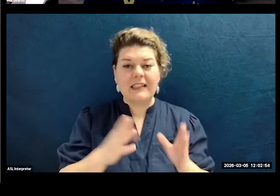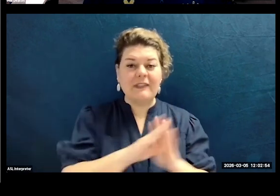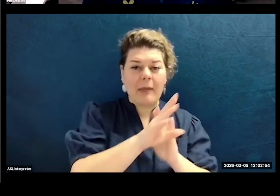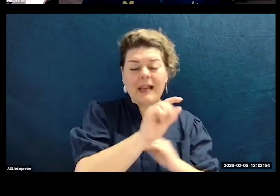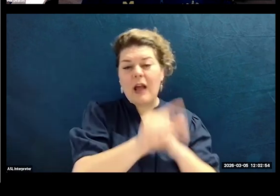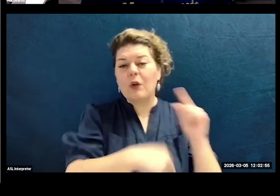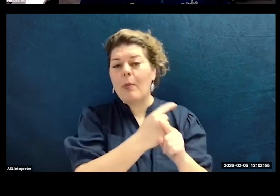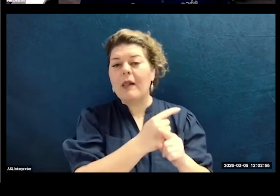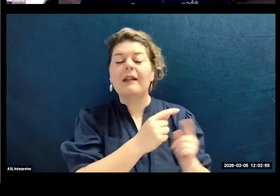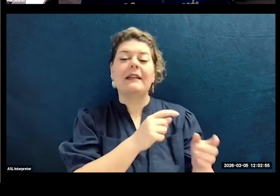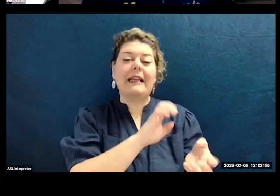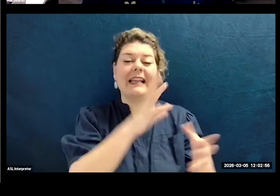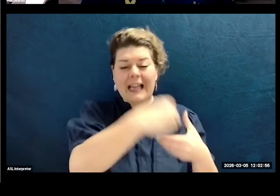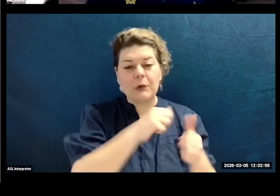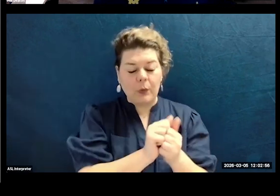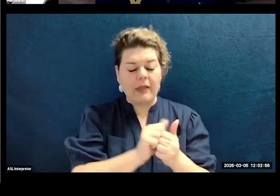in the School of Music, Theater and Dance.